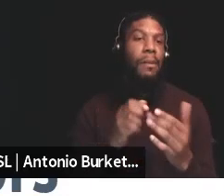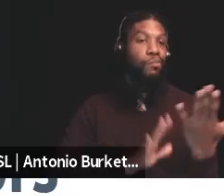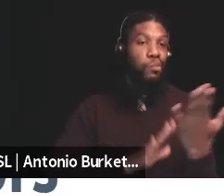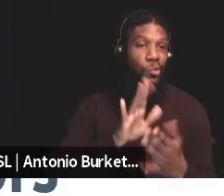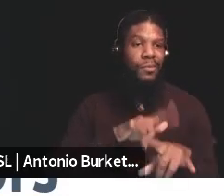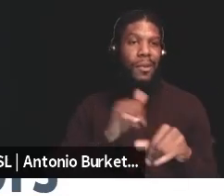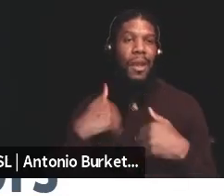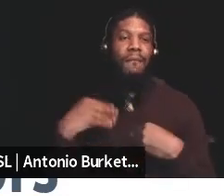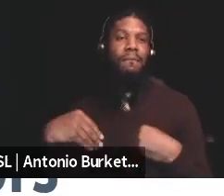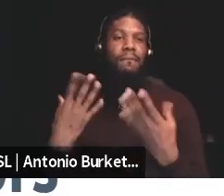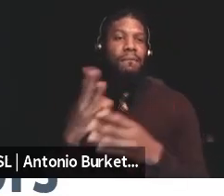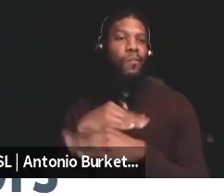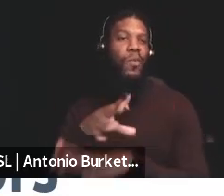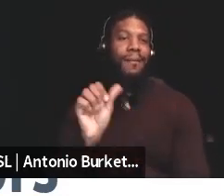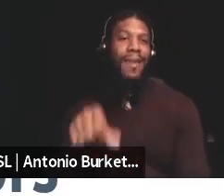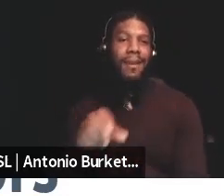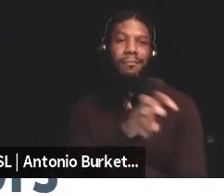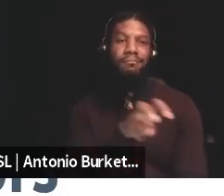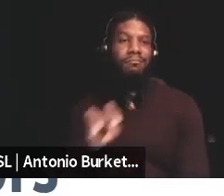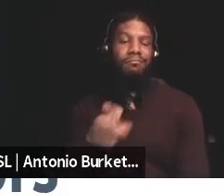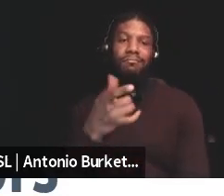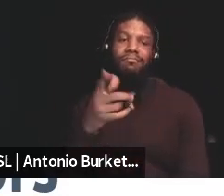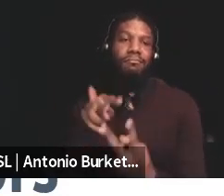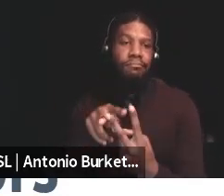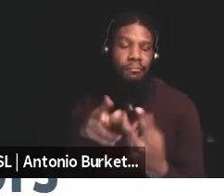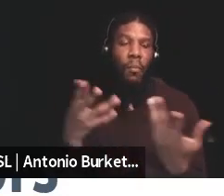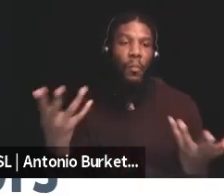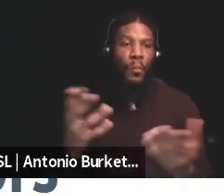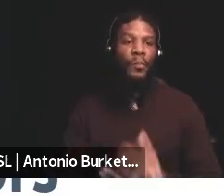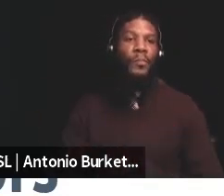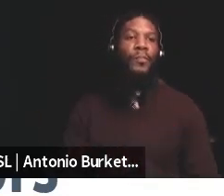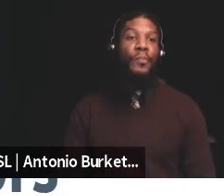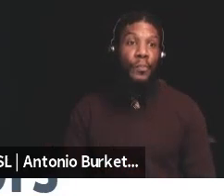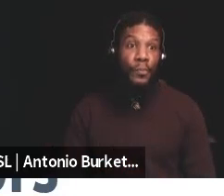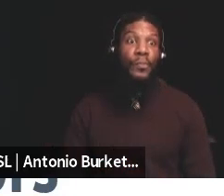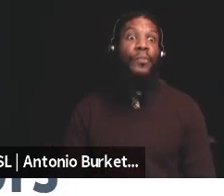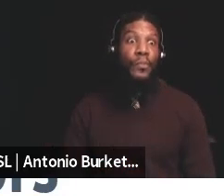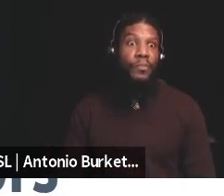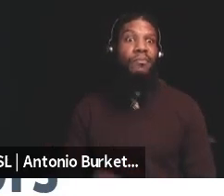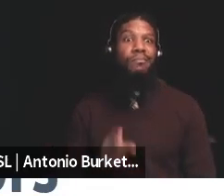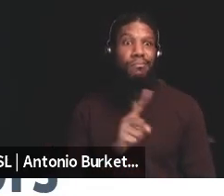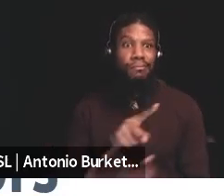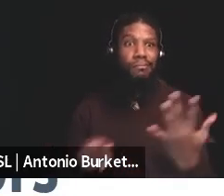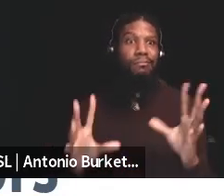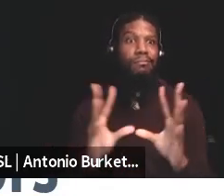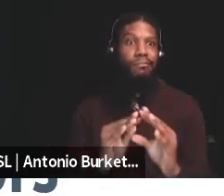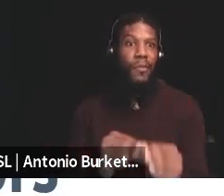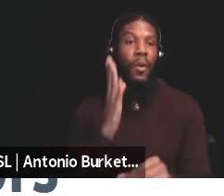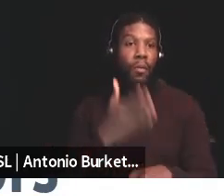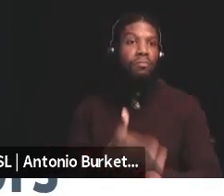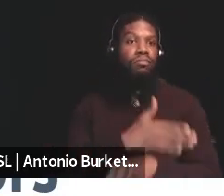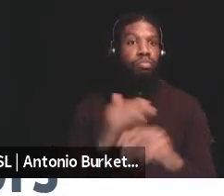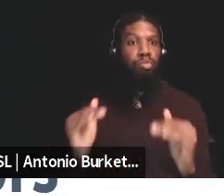had someone online available as well. But these sessions not only help improve their ePortfolios,